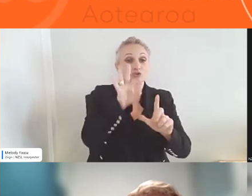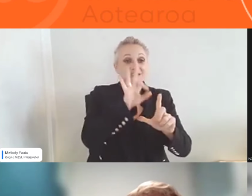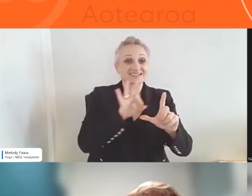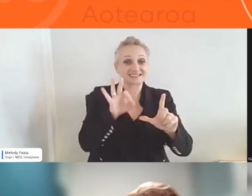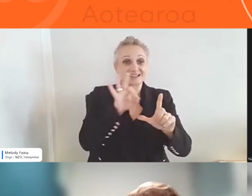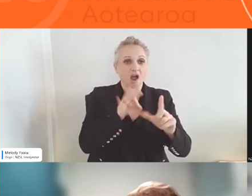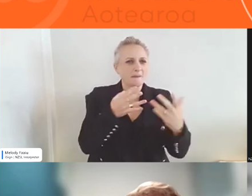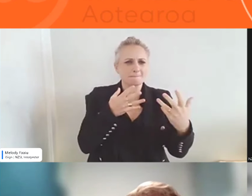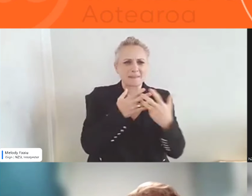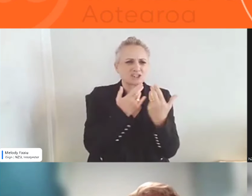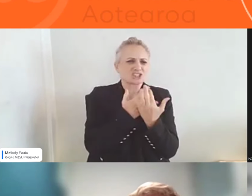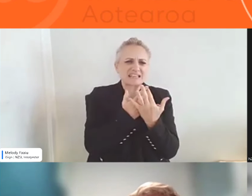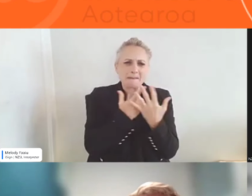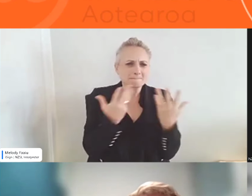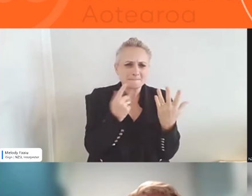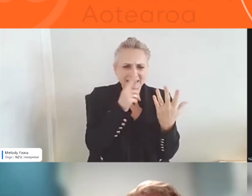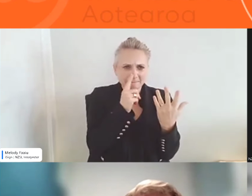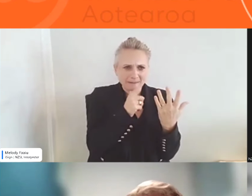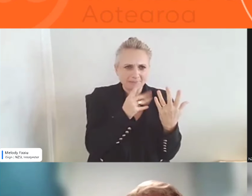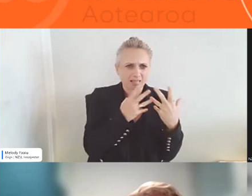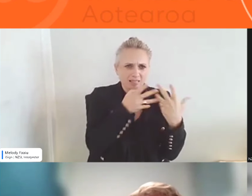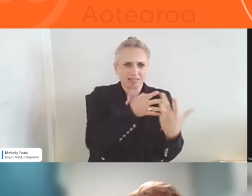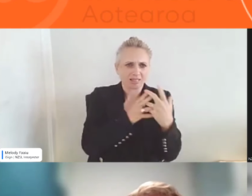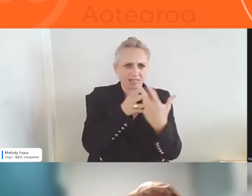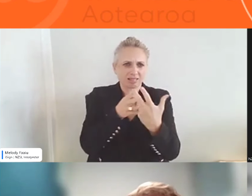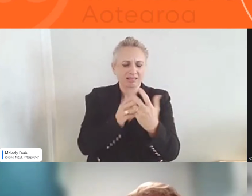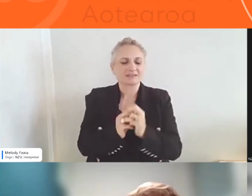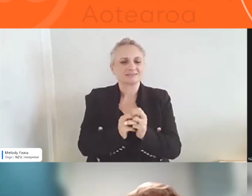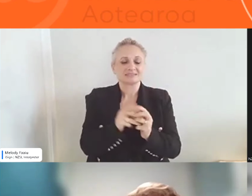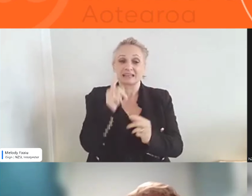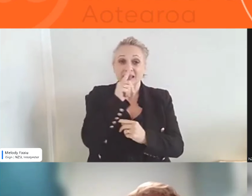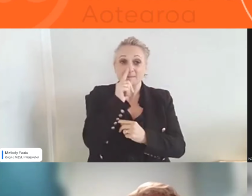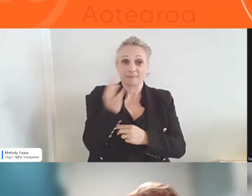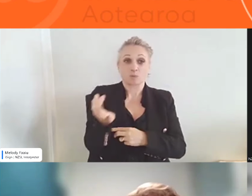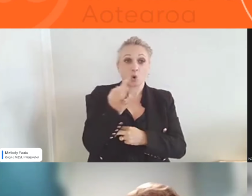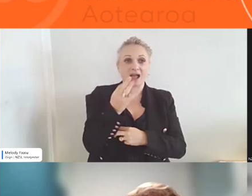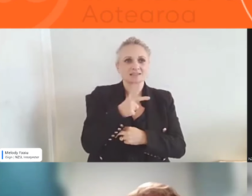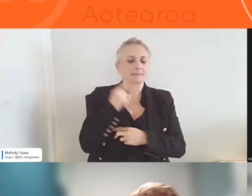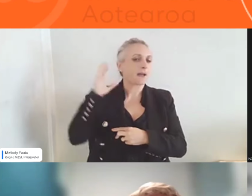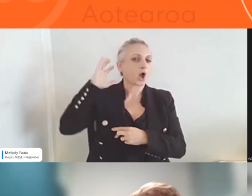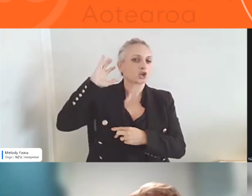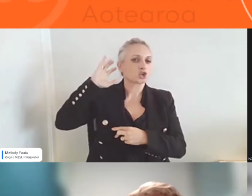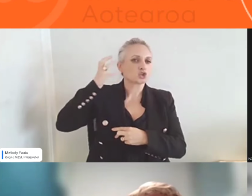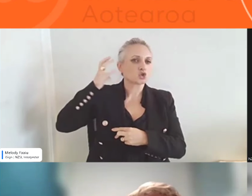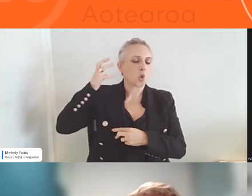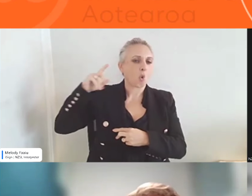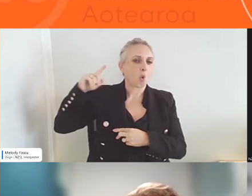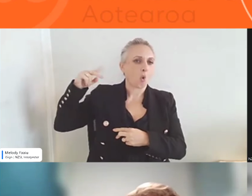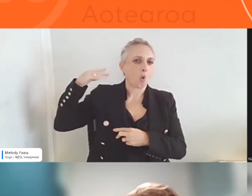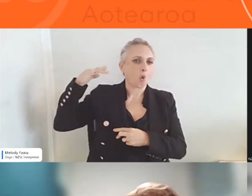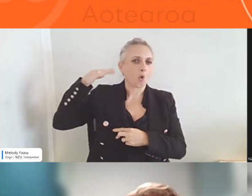a question about noise, acoustic insulation to avoid over-stimulating